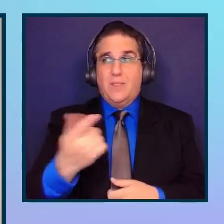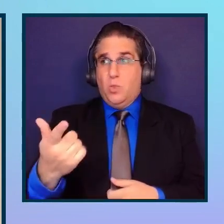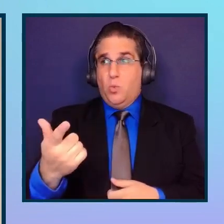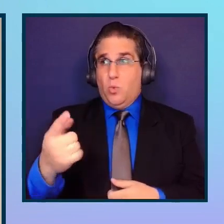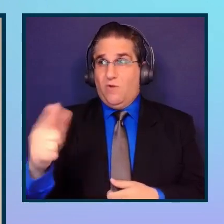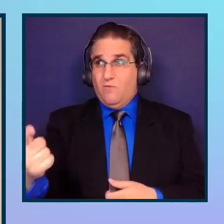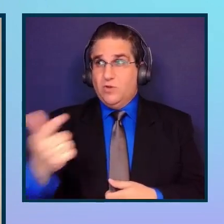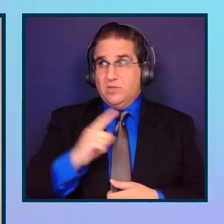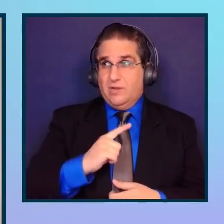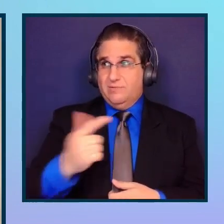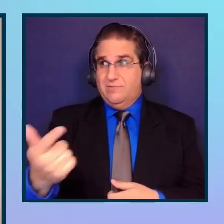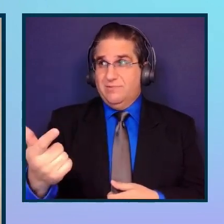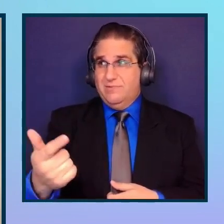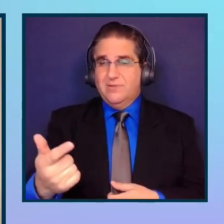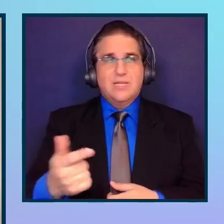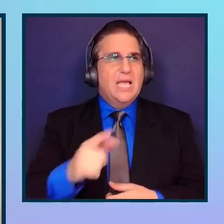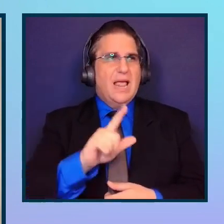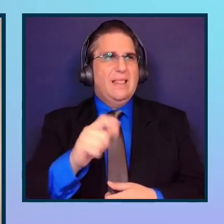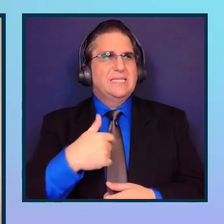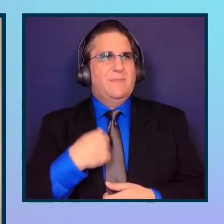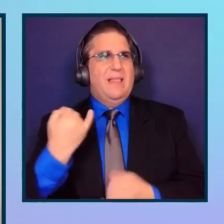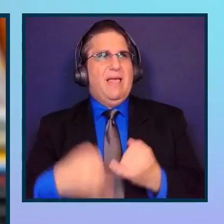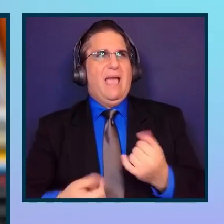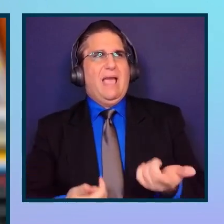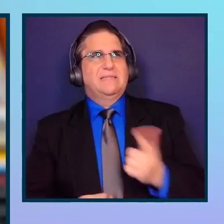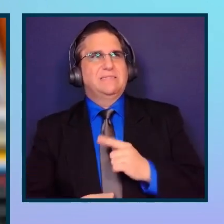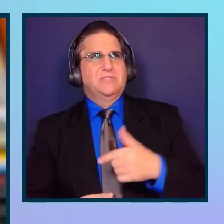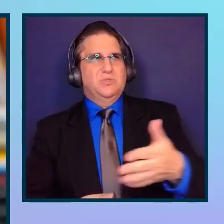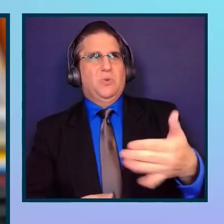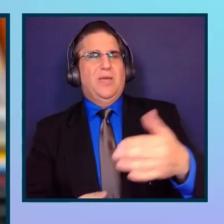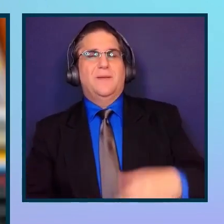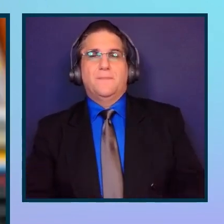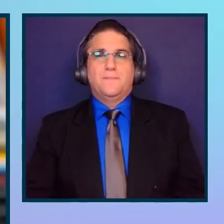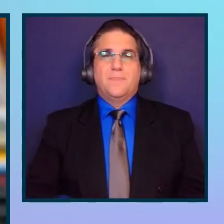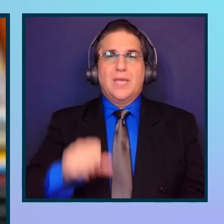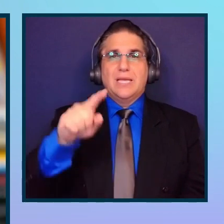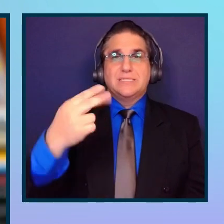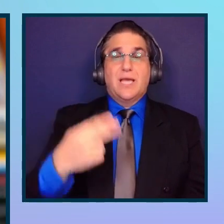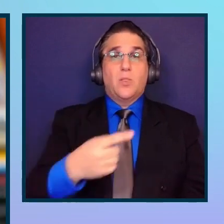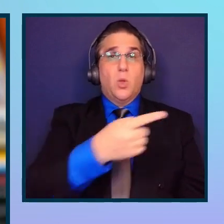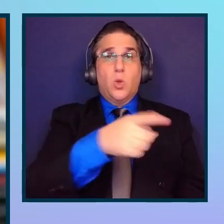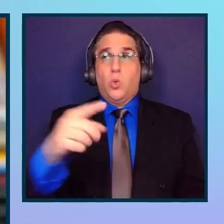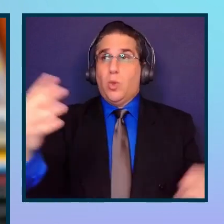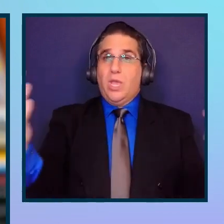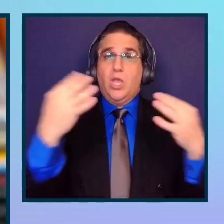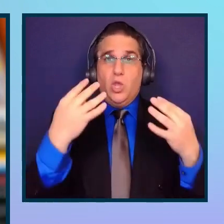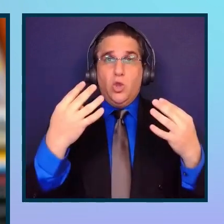I'll take the last word. You're here 'cause you cared, you didn't take this job 'cause, you know,